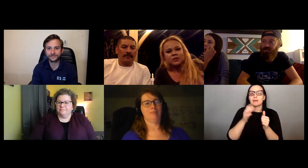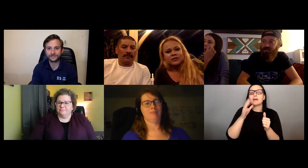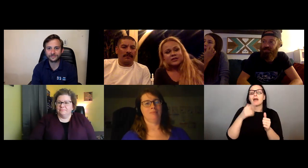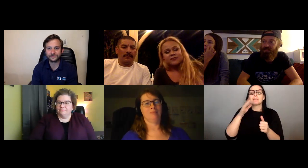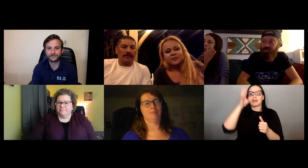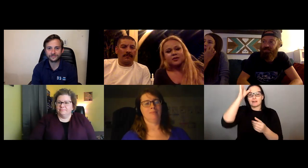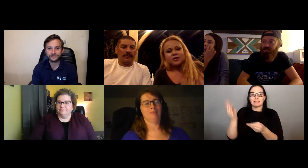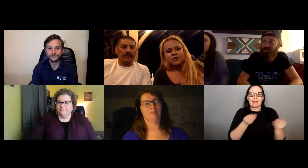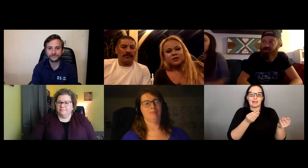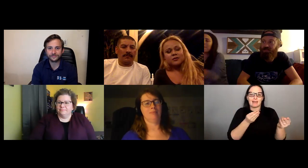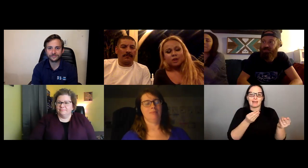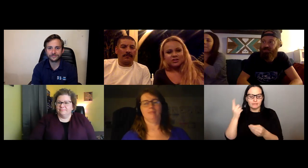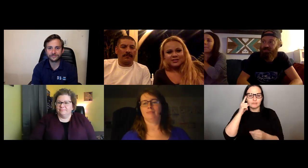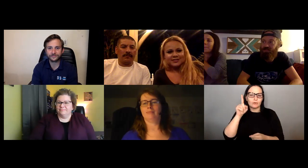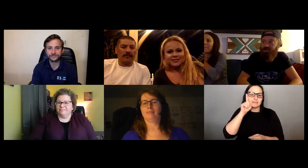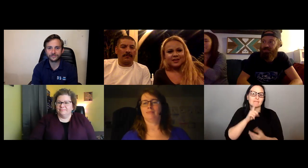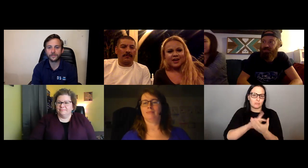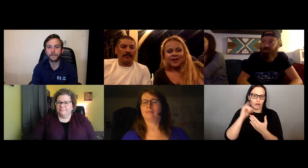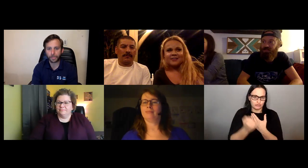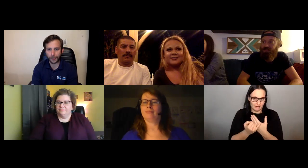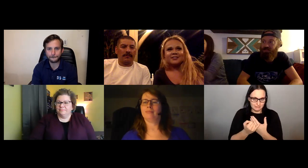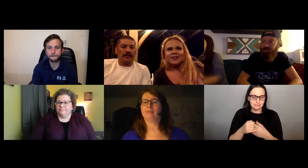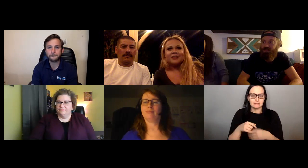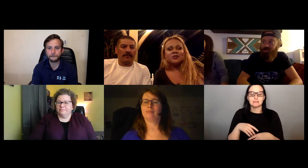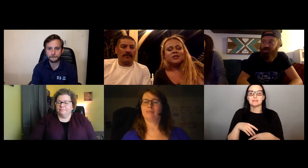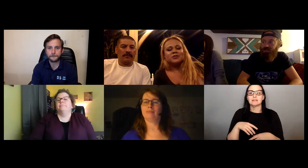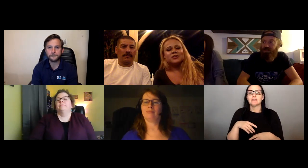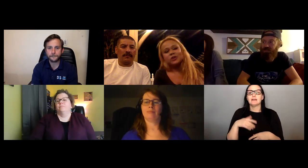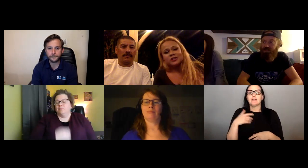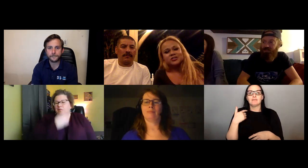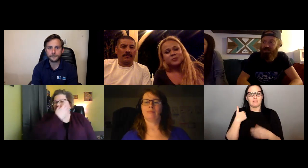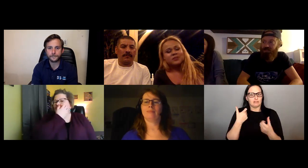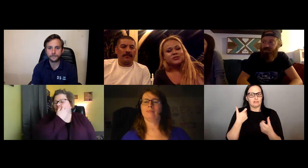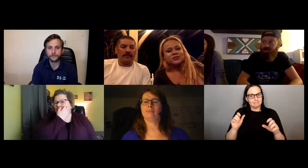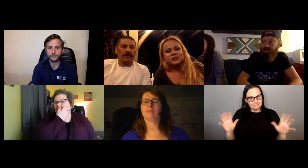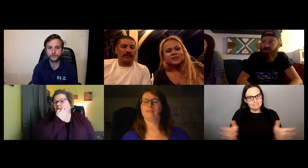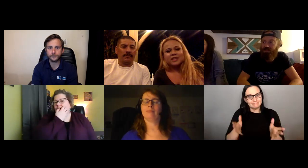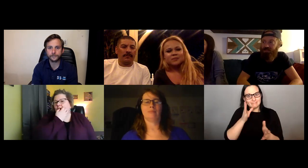the deaf project and i try to encourage the